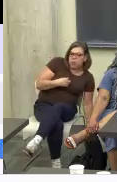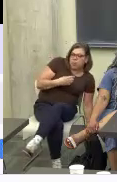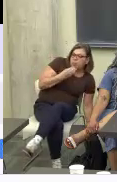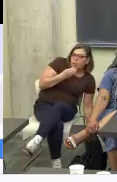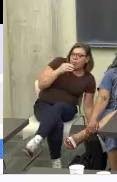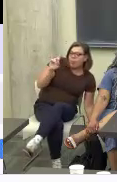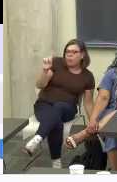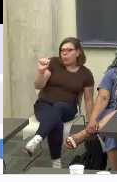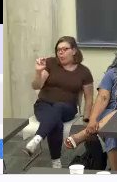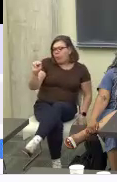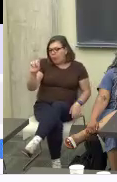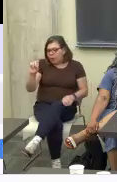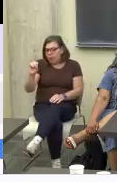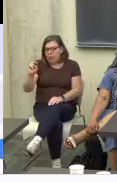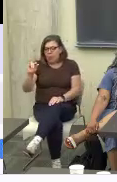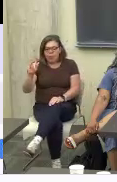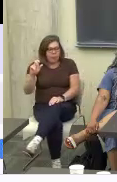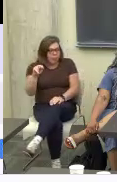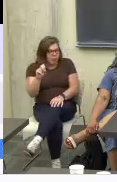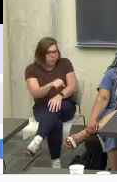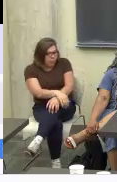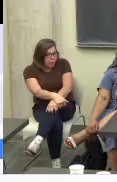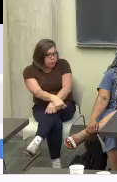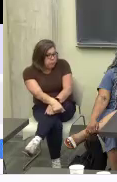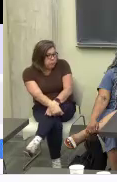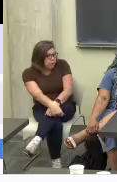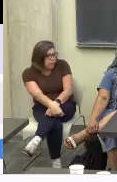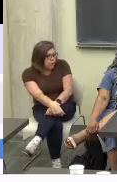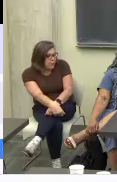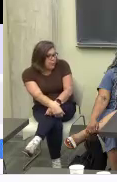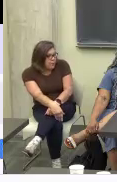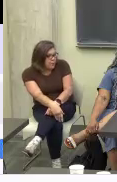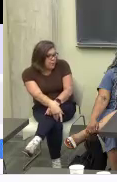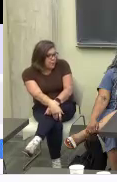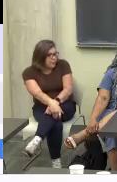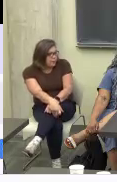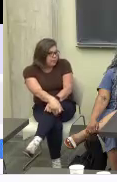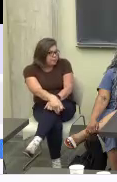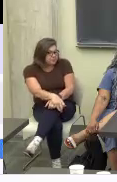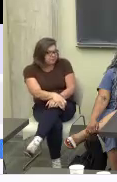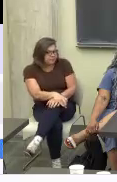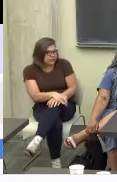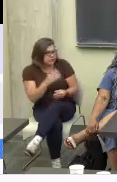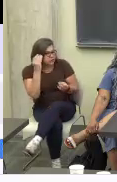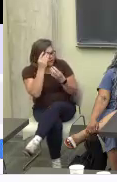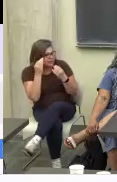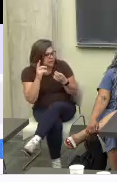All right, then. Okay, so if we think about what Monica mentioned about not burning out,